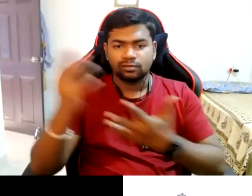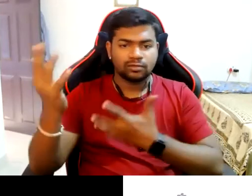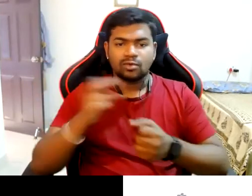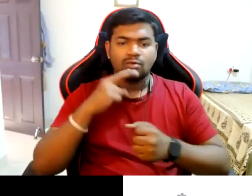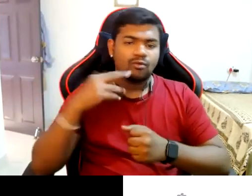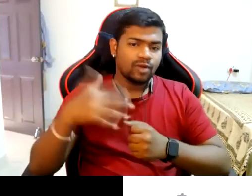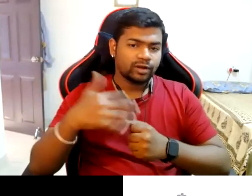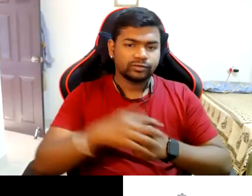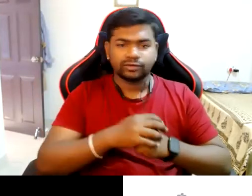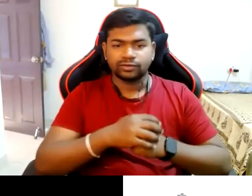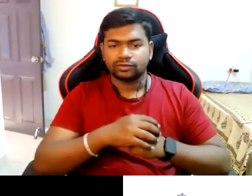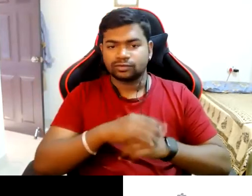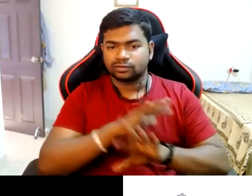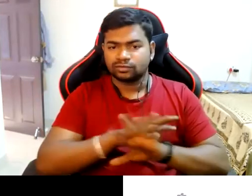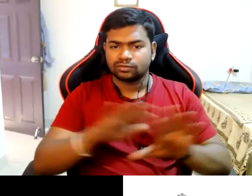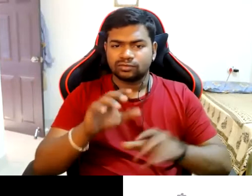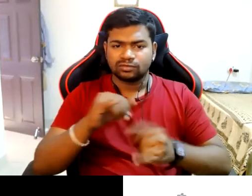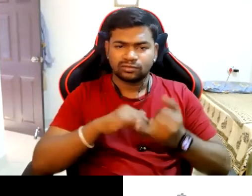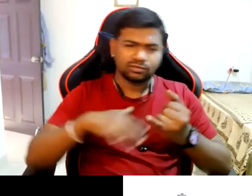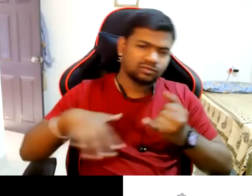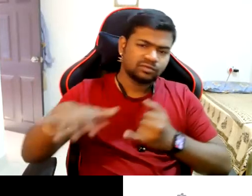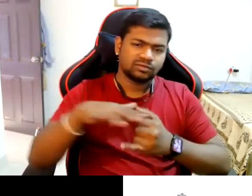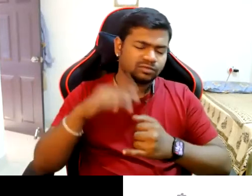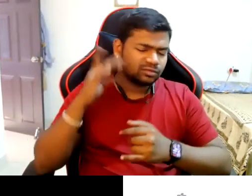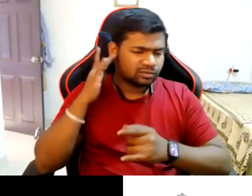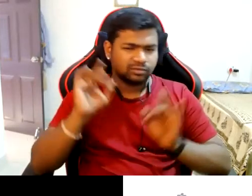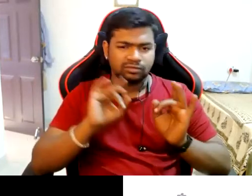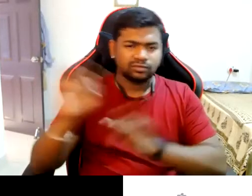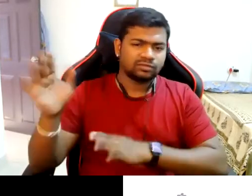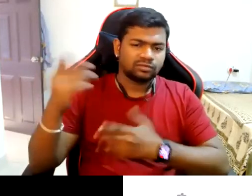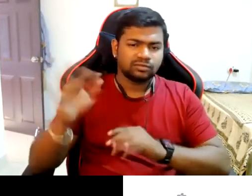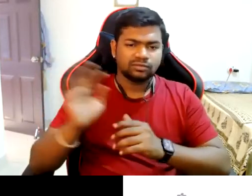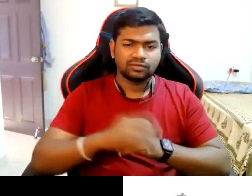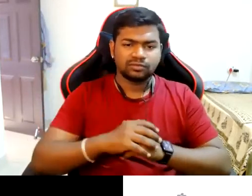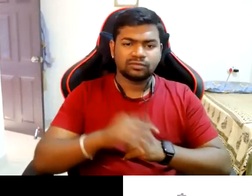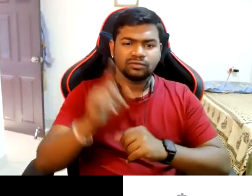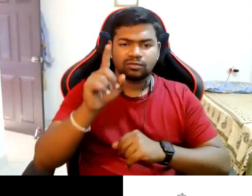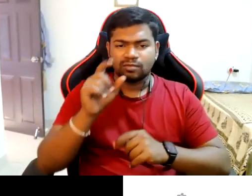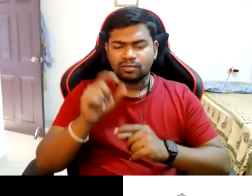And bringing values and don't bother what the society say? the people who praise you One day will also criticized.